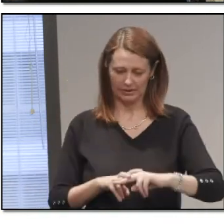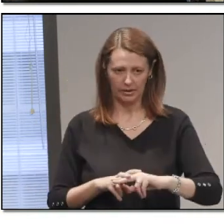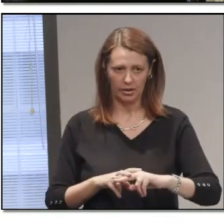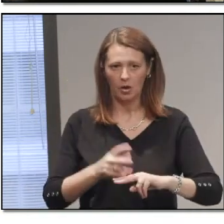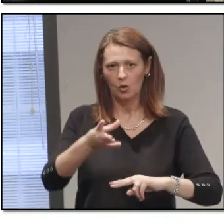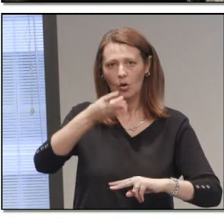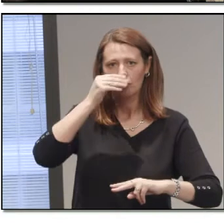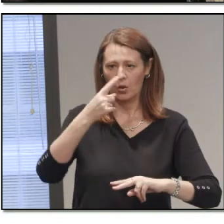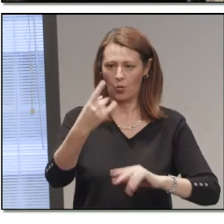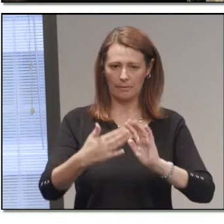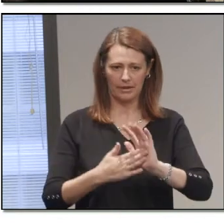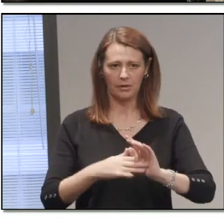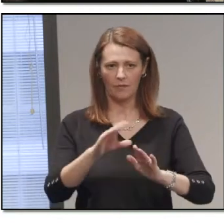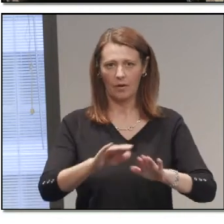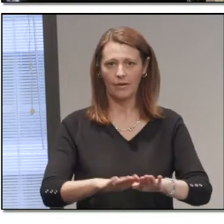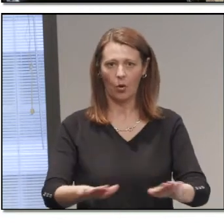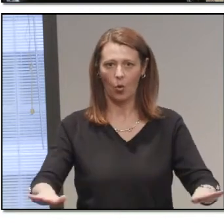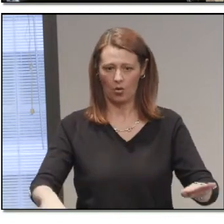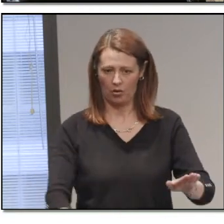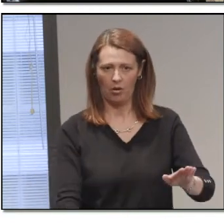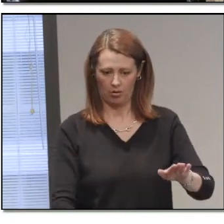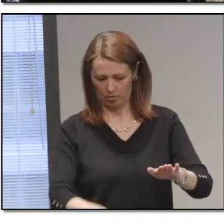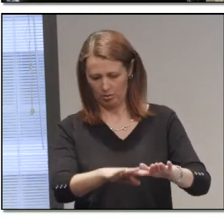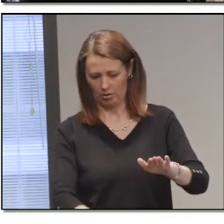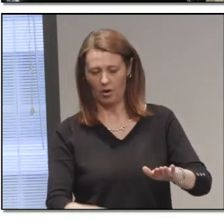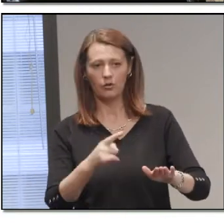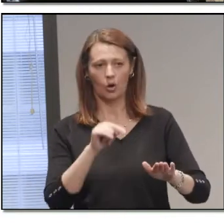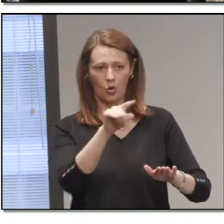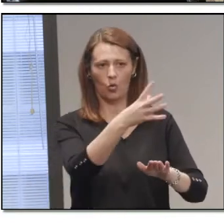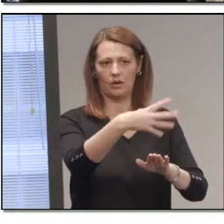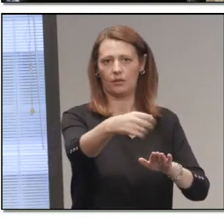is a meter off the floor, so you're exposed to more than I am right now, and the kids